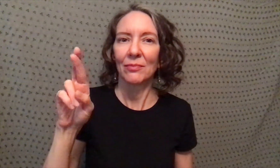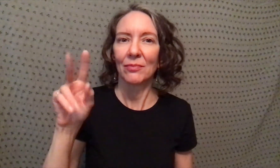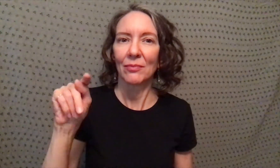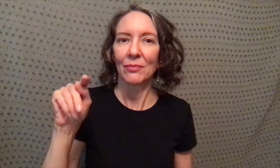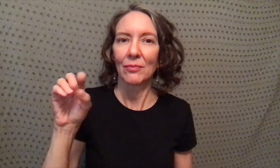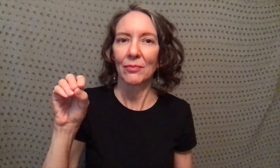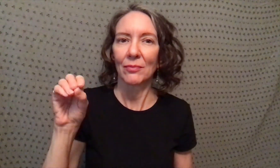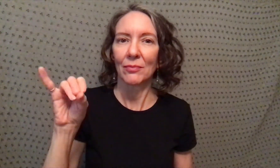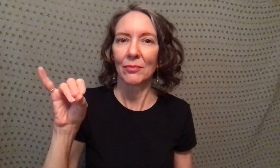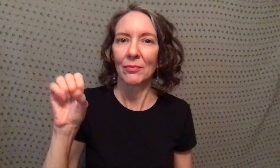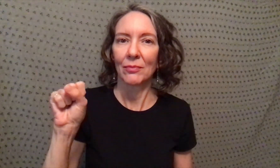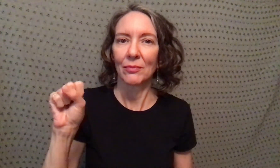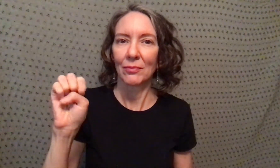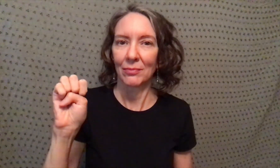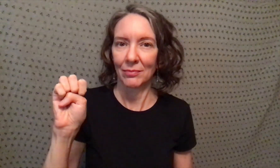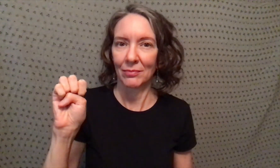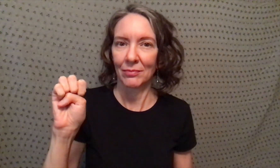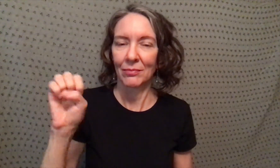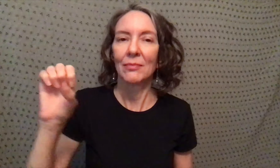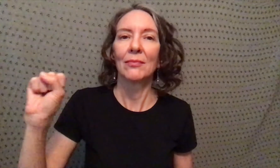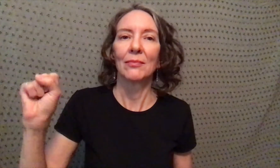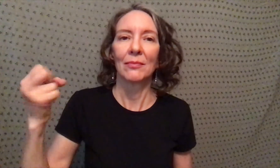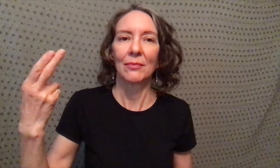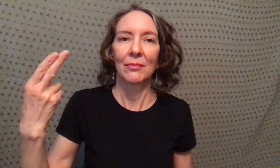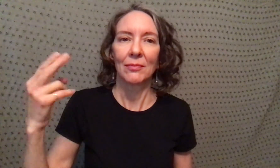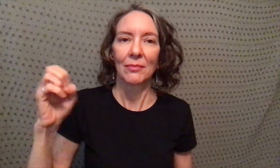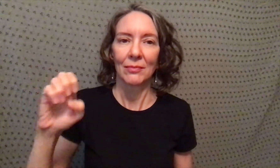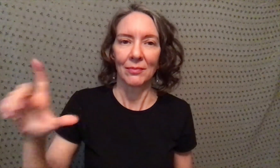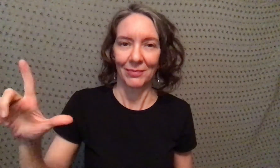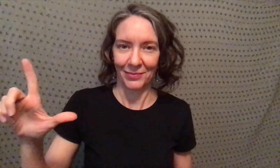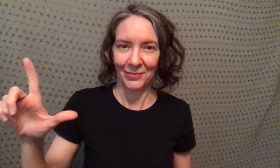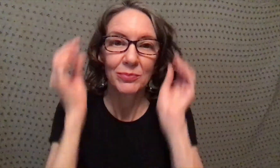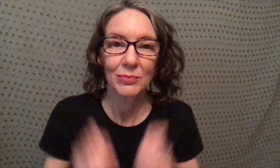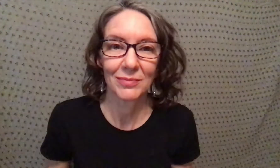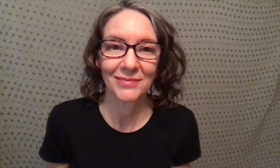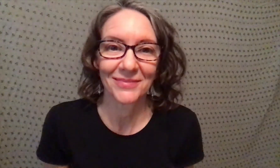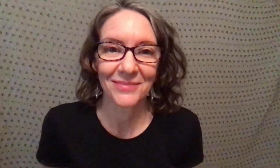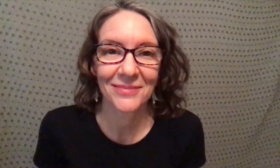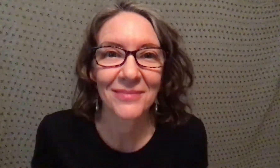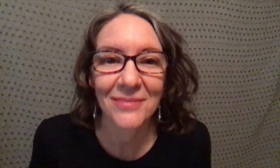a tortoise shell design.